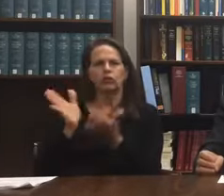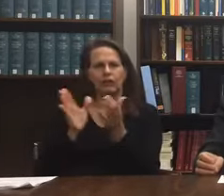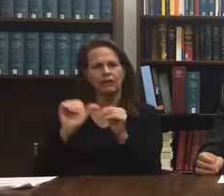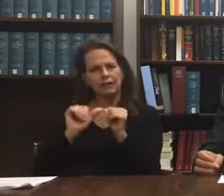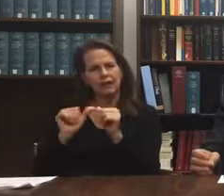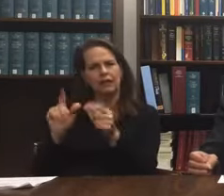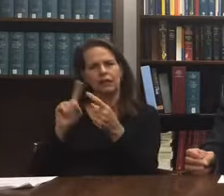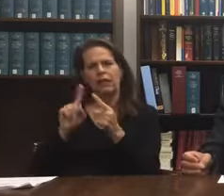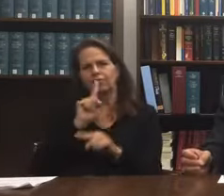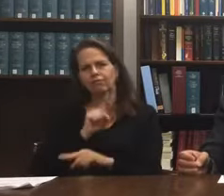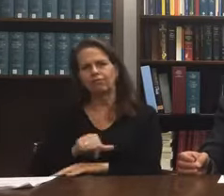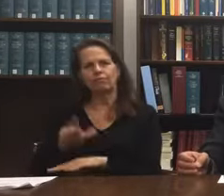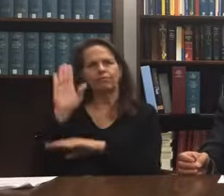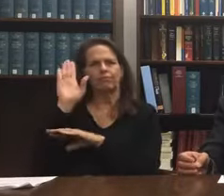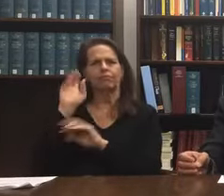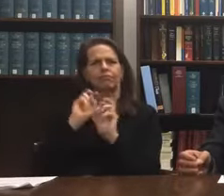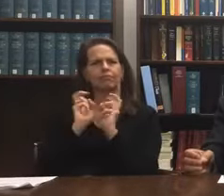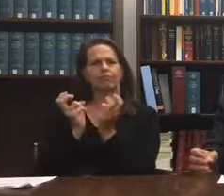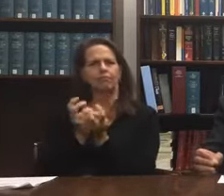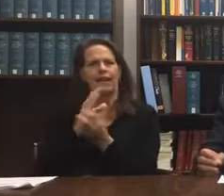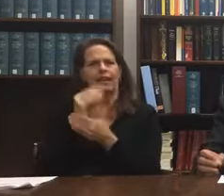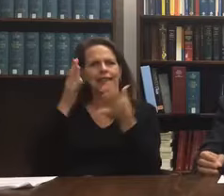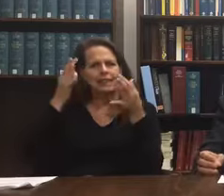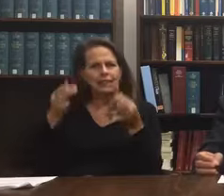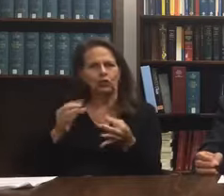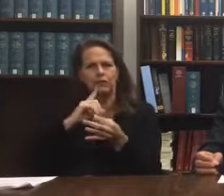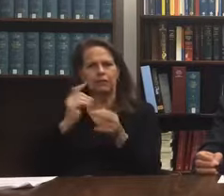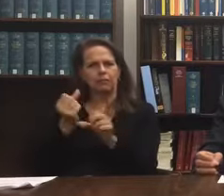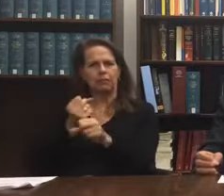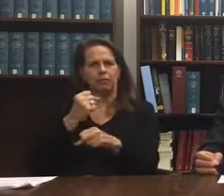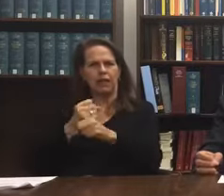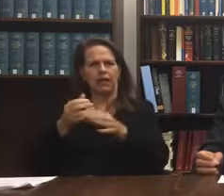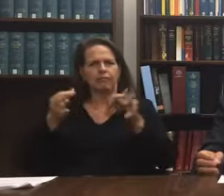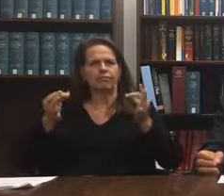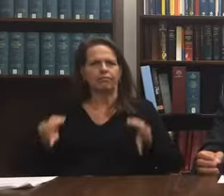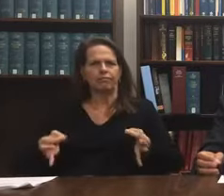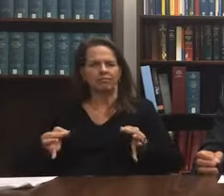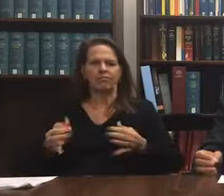is held and a decision is issued so typically we see it takes about a month